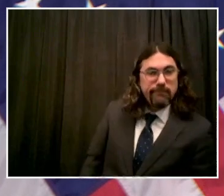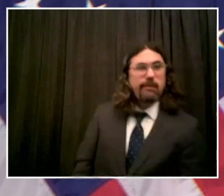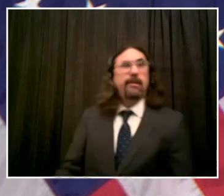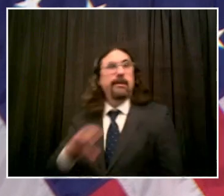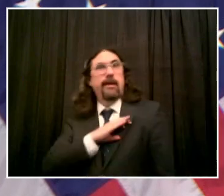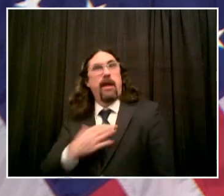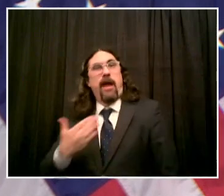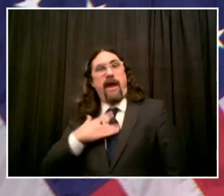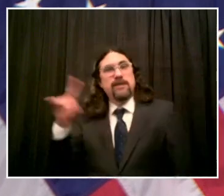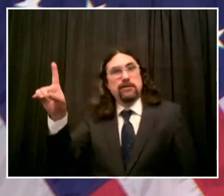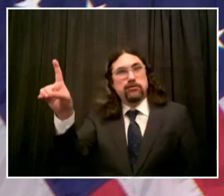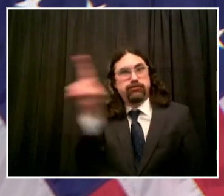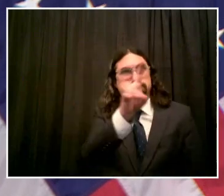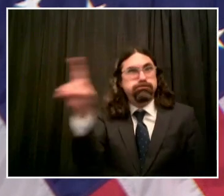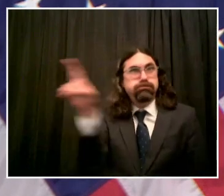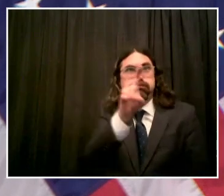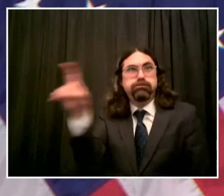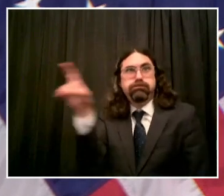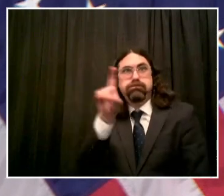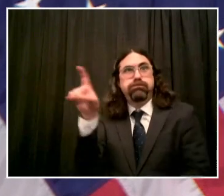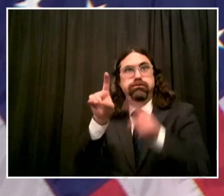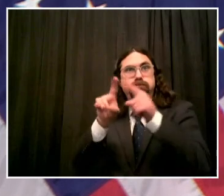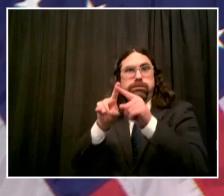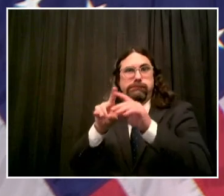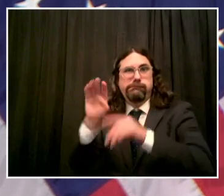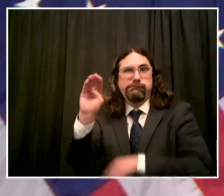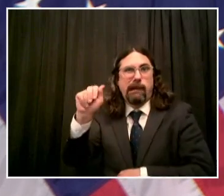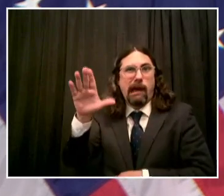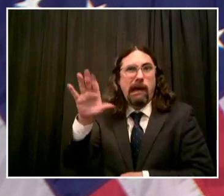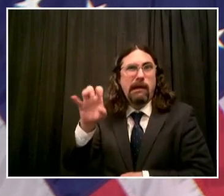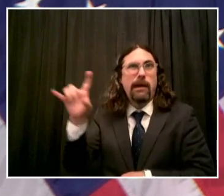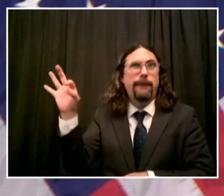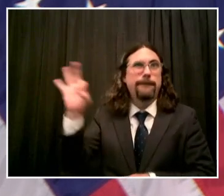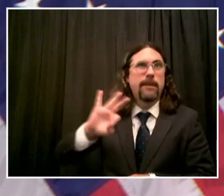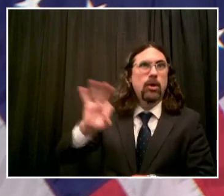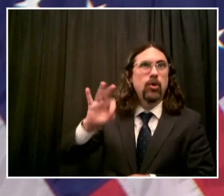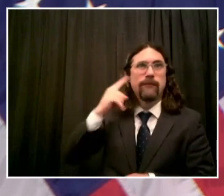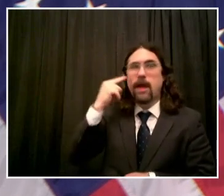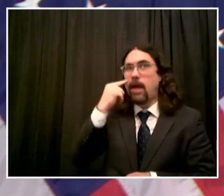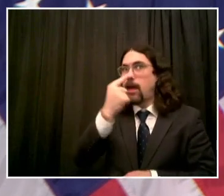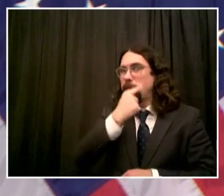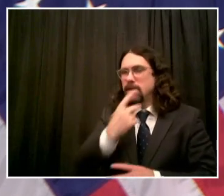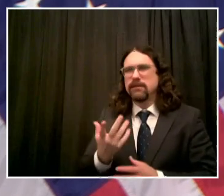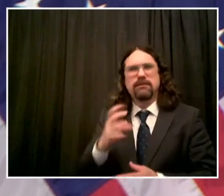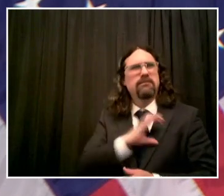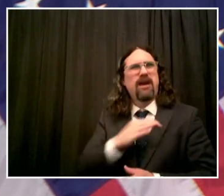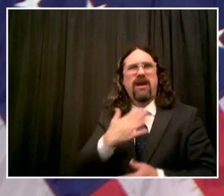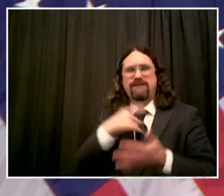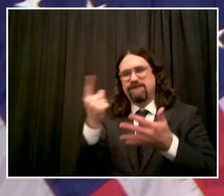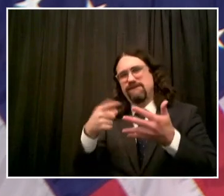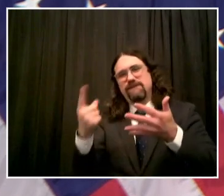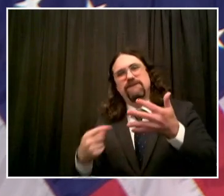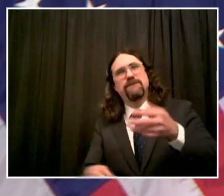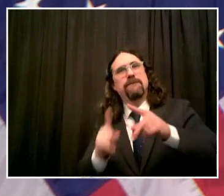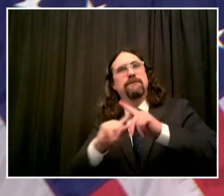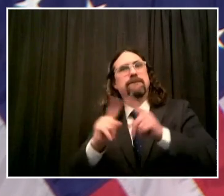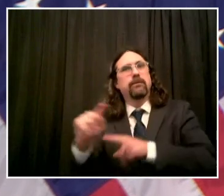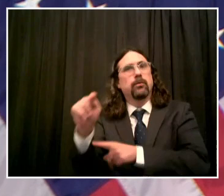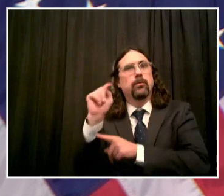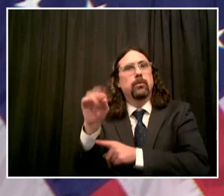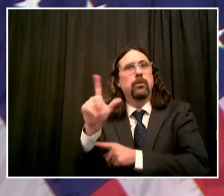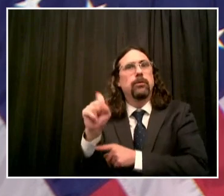WE'VE HAD IT DIFFICULT.